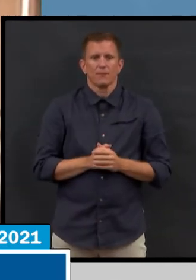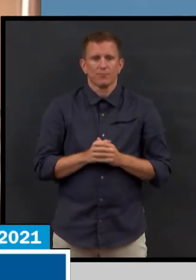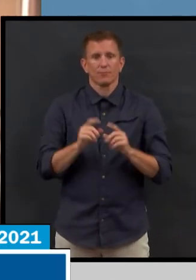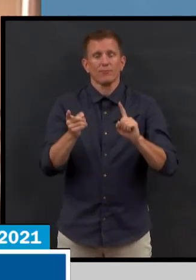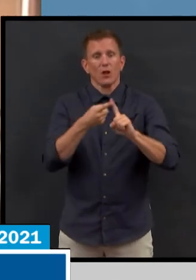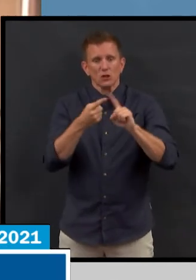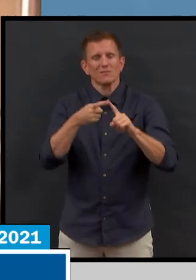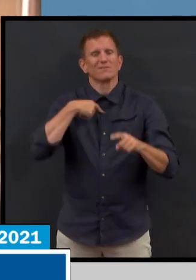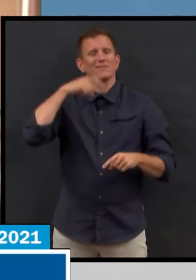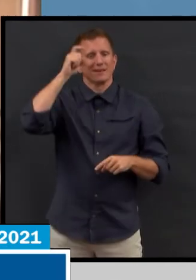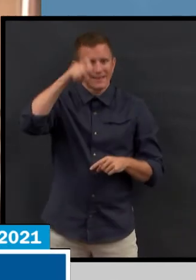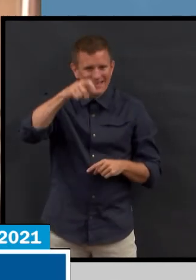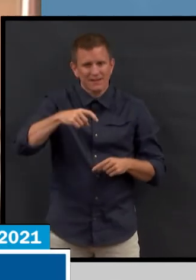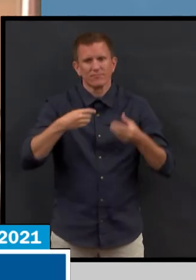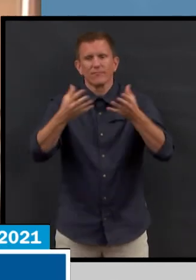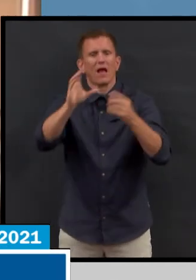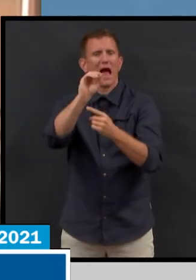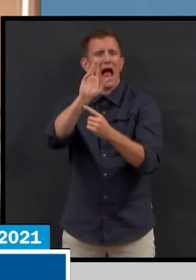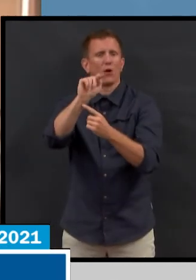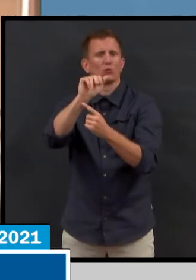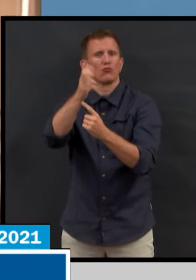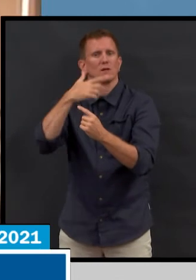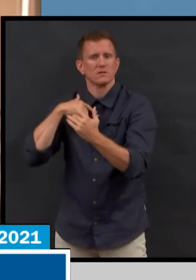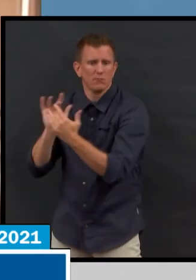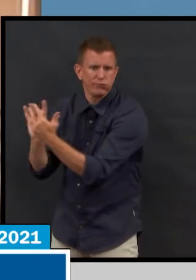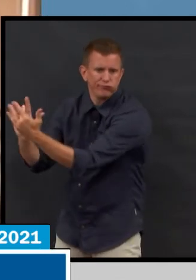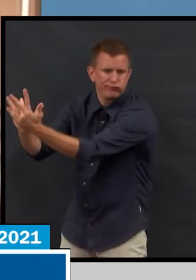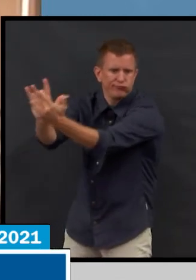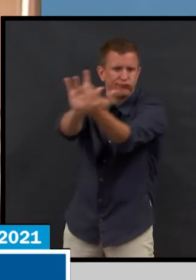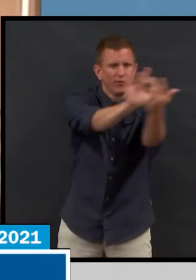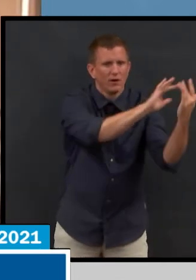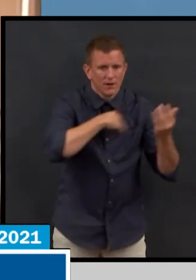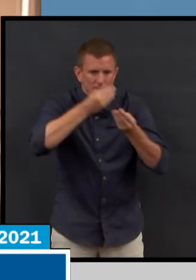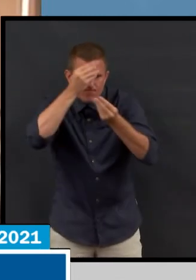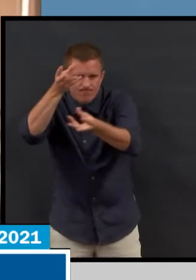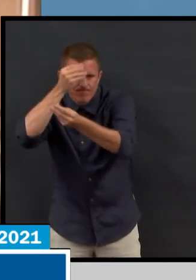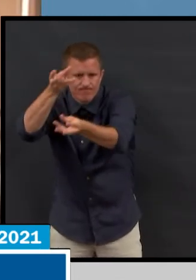compliance uh to get people connected to housing to get people funneled to host